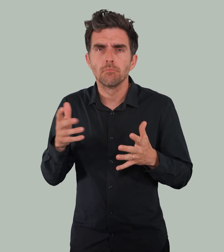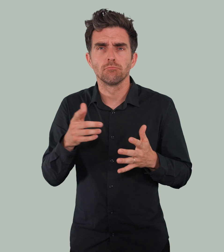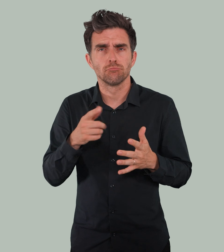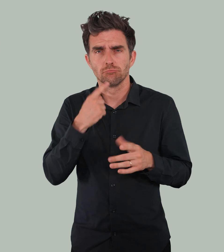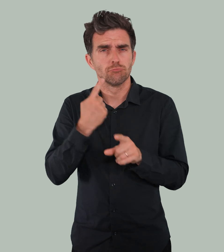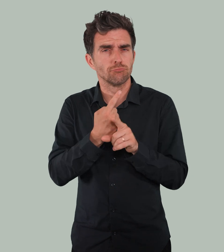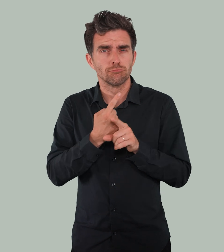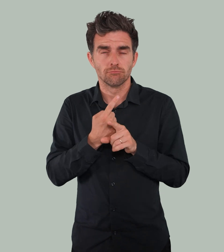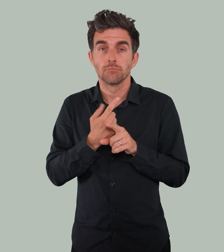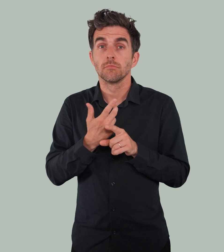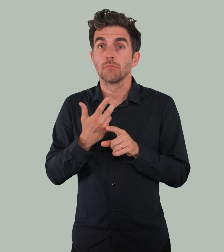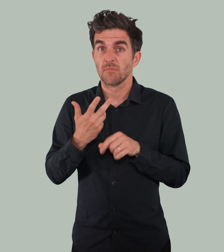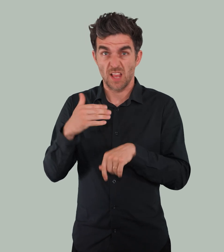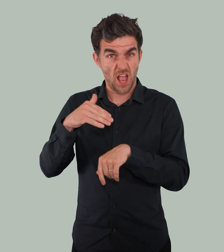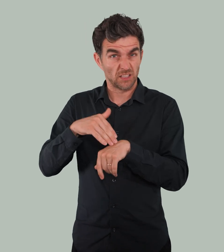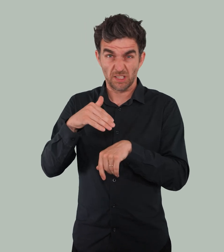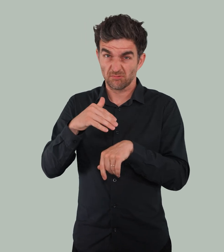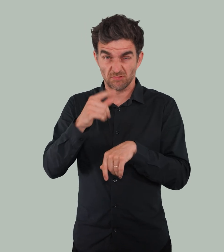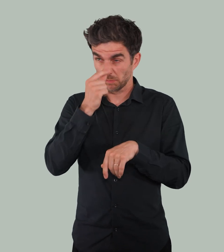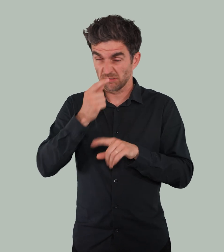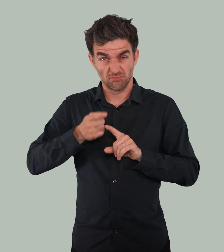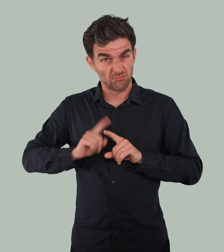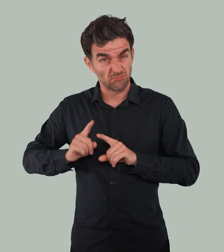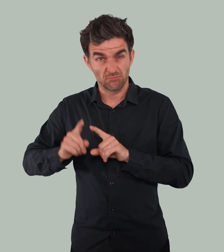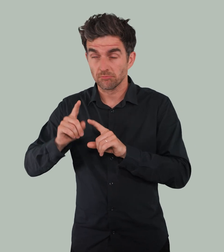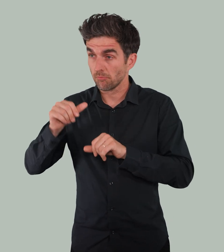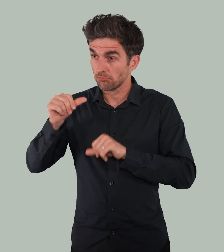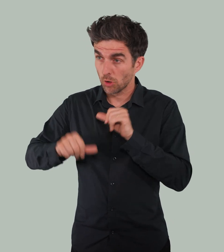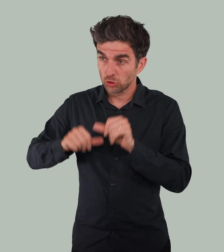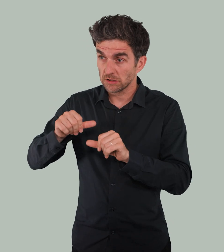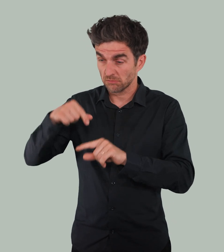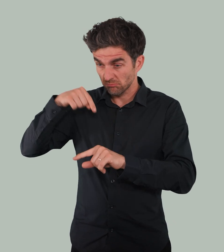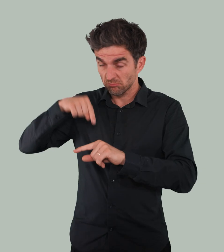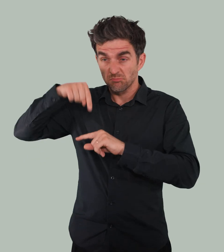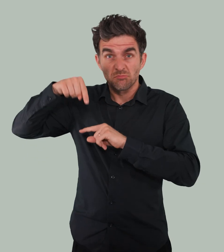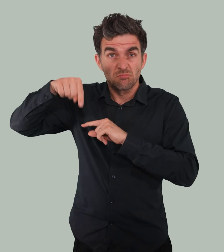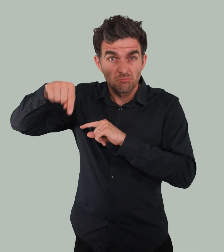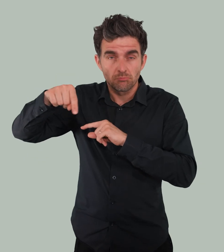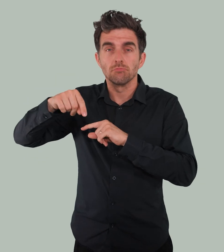They refer to these impacts in relation to different stages of the process,